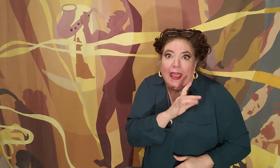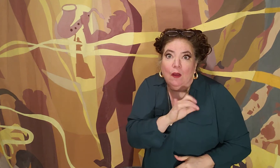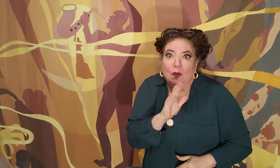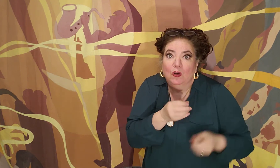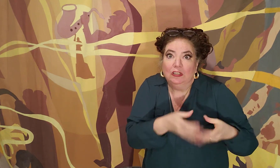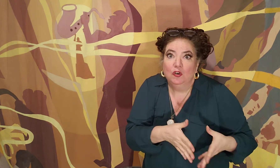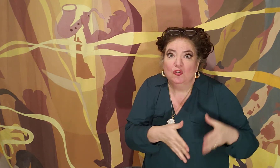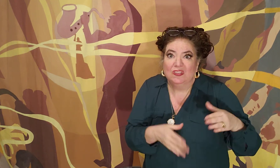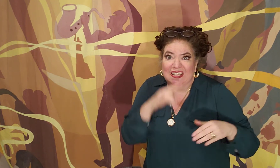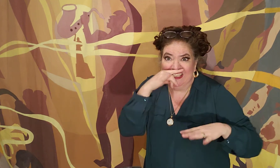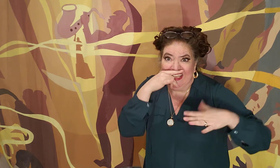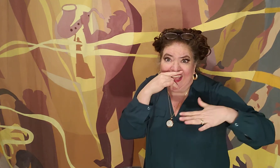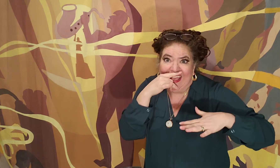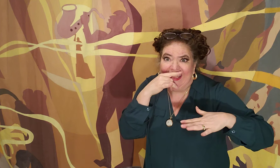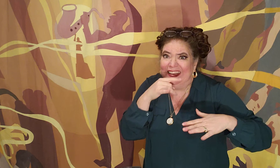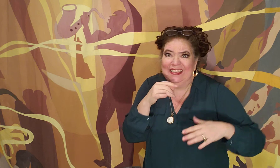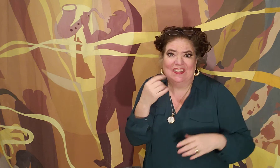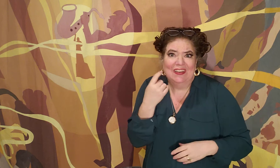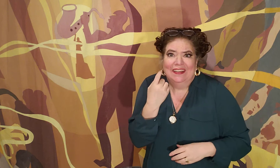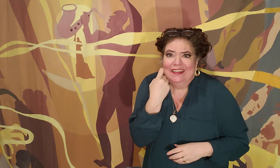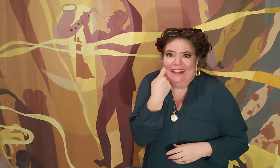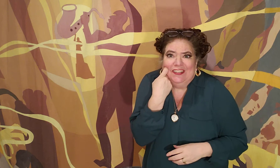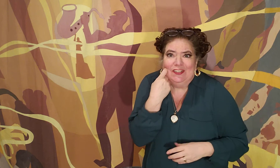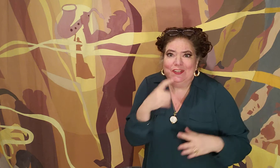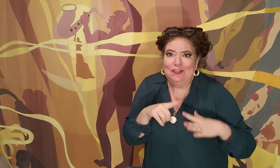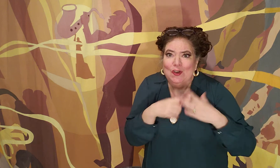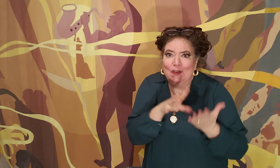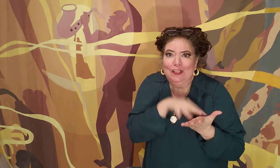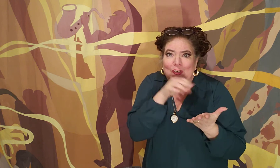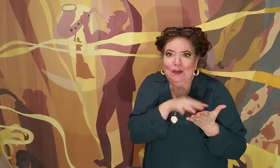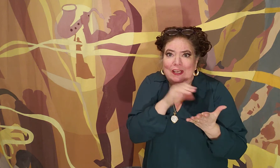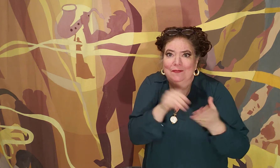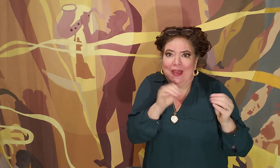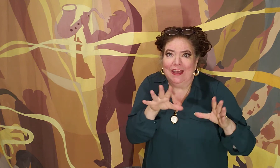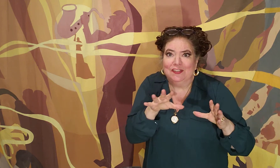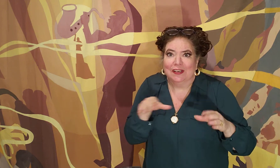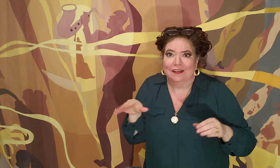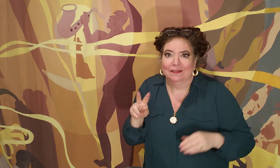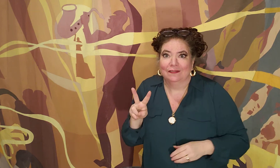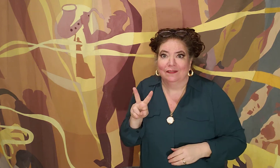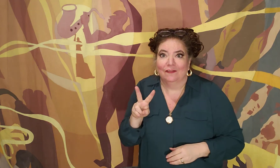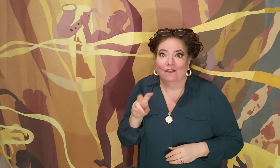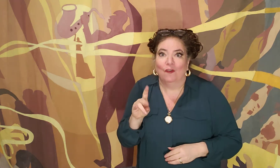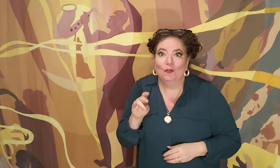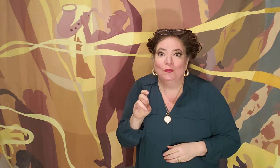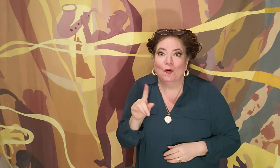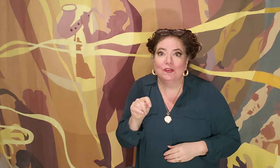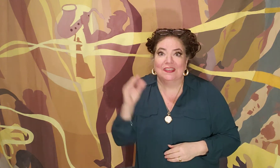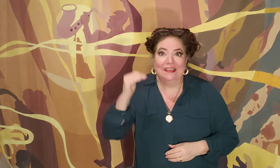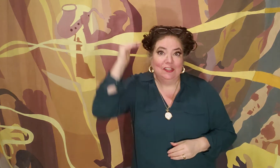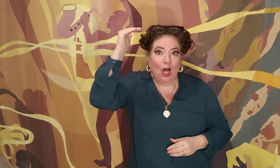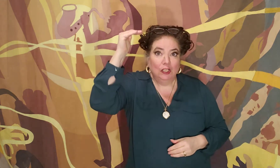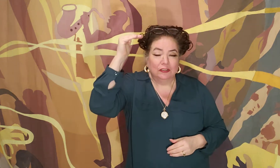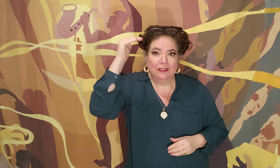Harry will lose. He's a kid. He's he's just started learning magic. Voldemort's an adult,